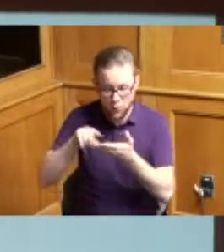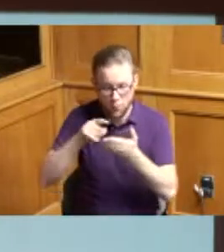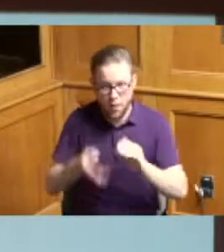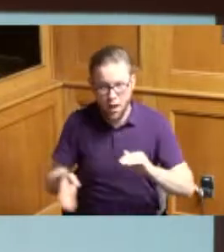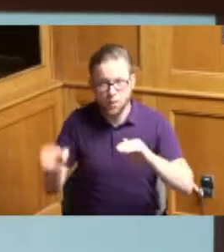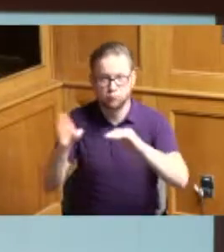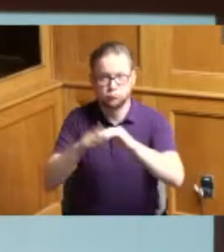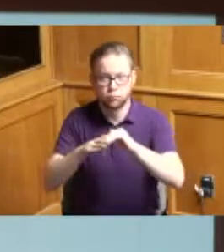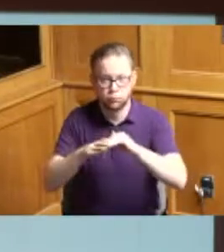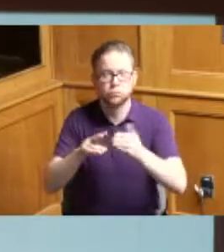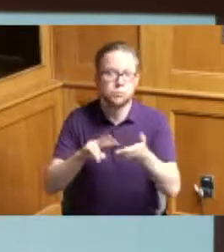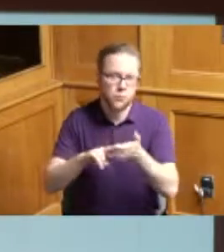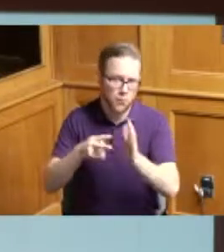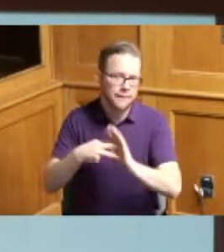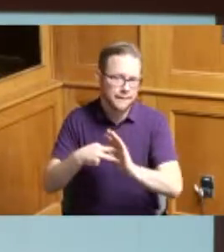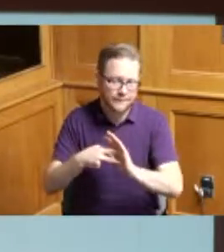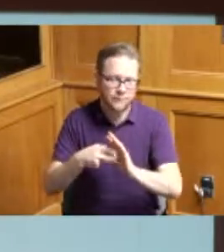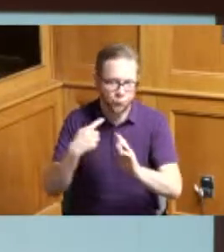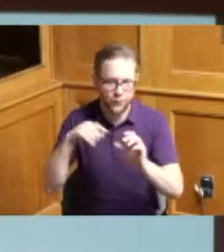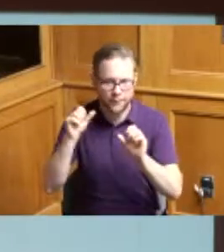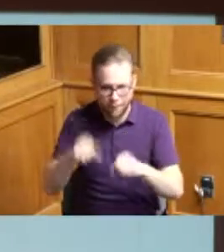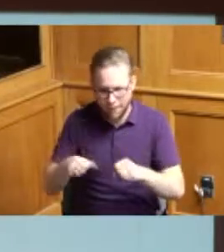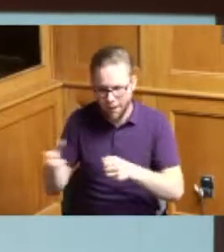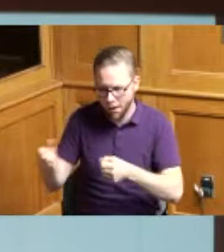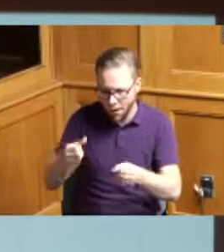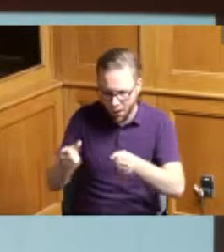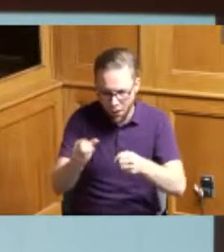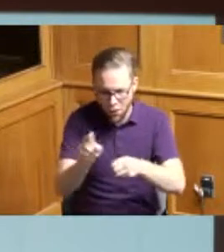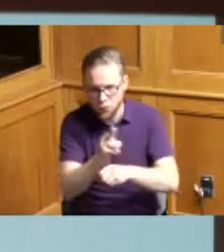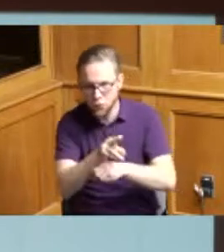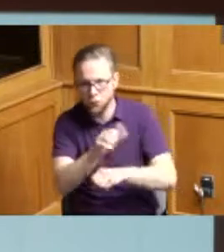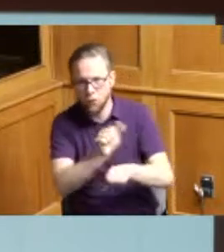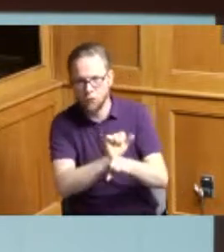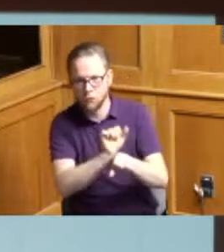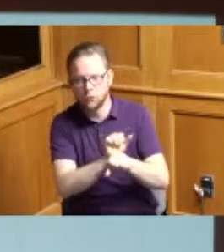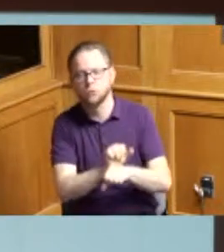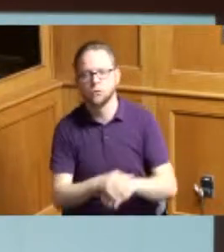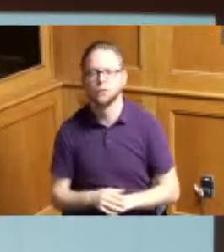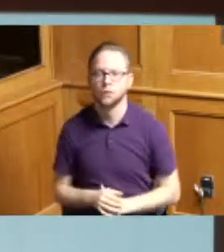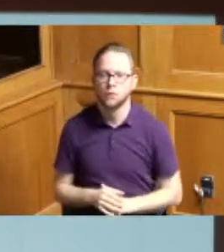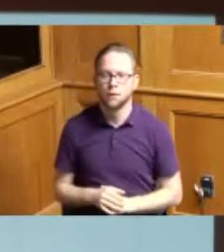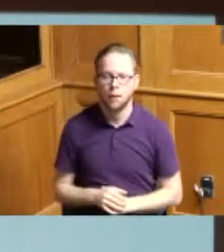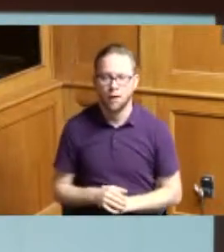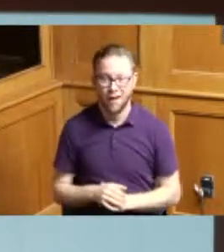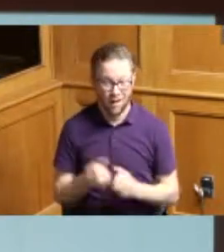utilization and also just the amount of time that could be dedicated to working these applications